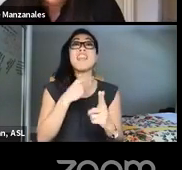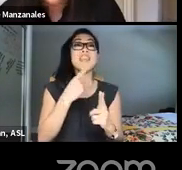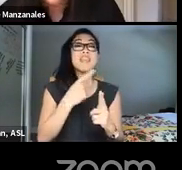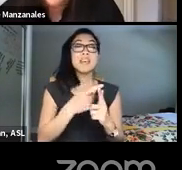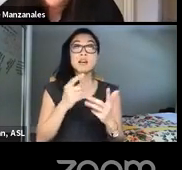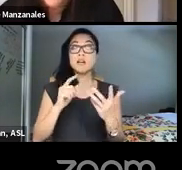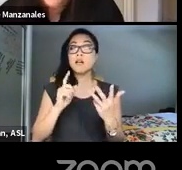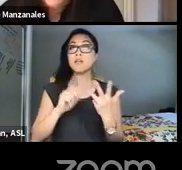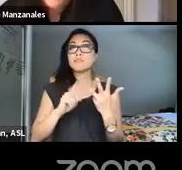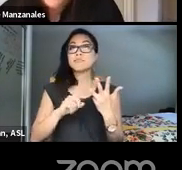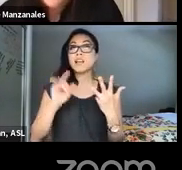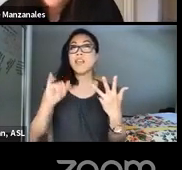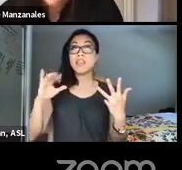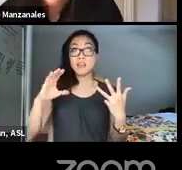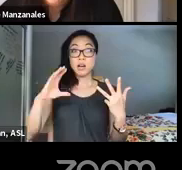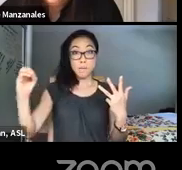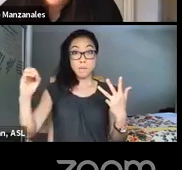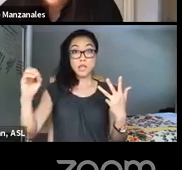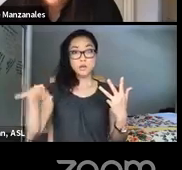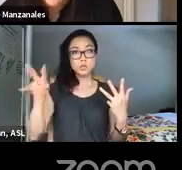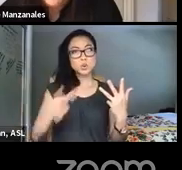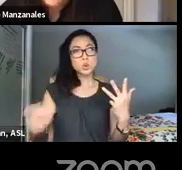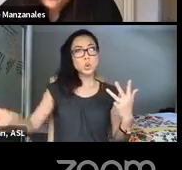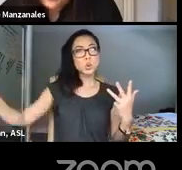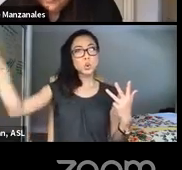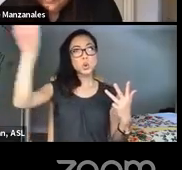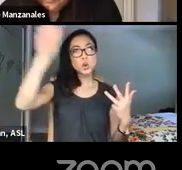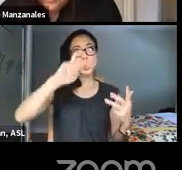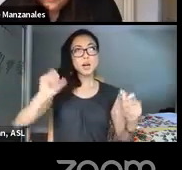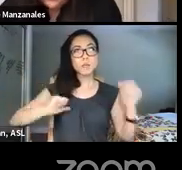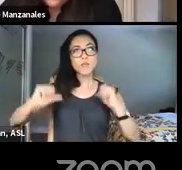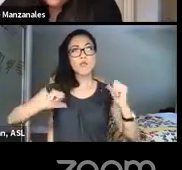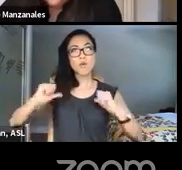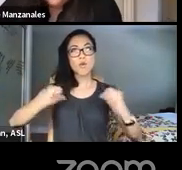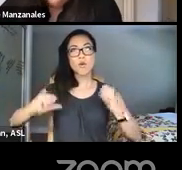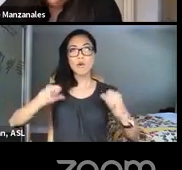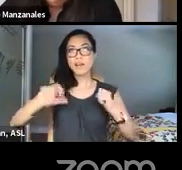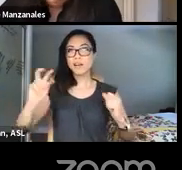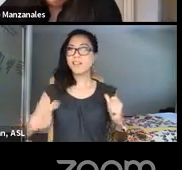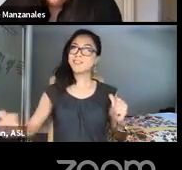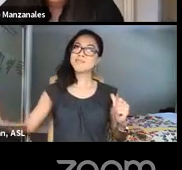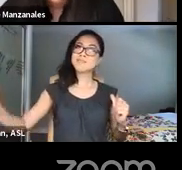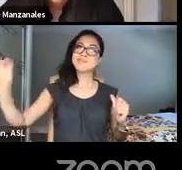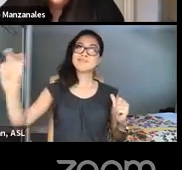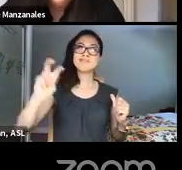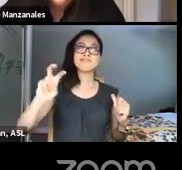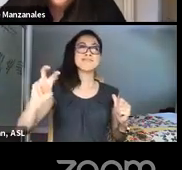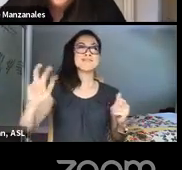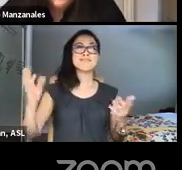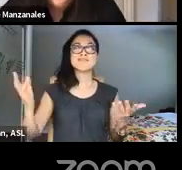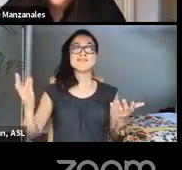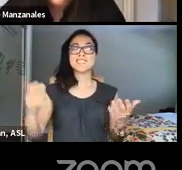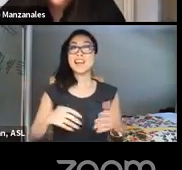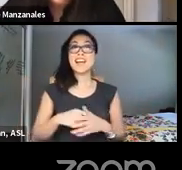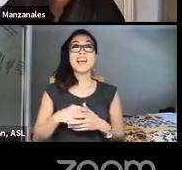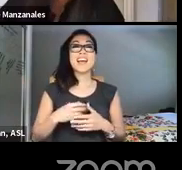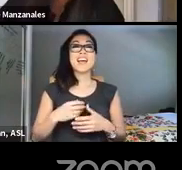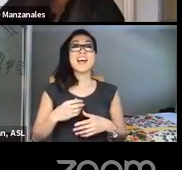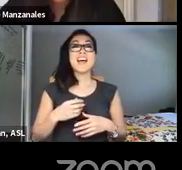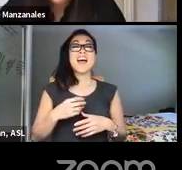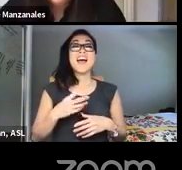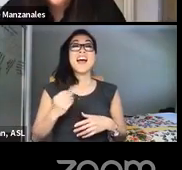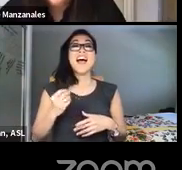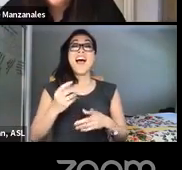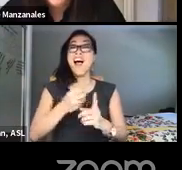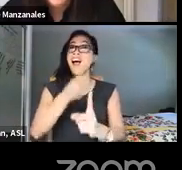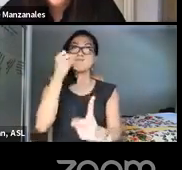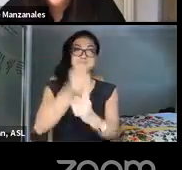so students to come through our doors. Partnerships with D.O.E. were happening with the teachers